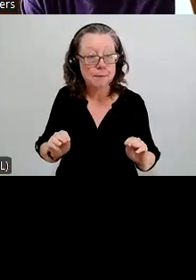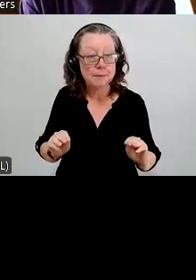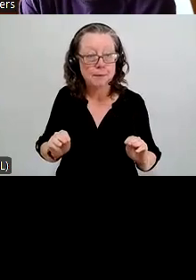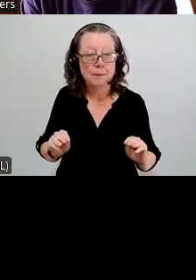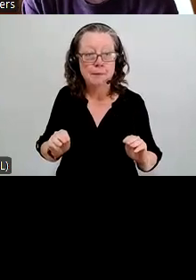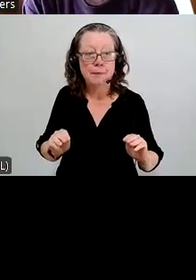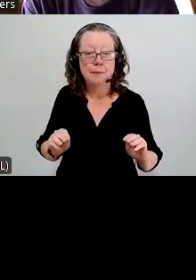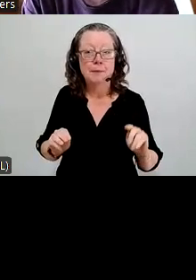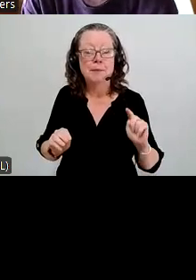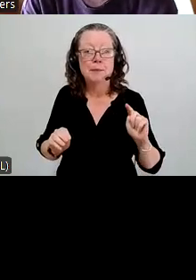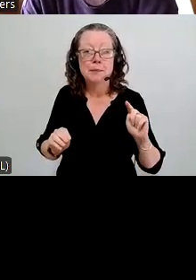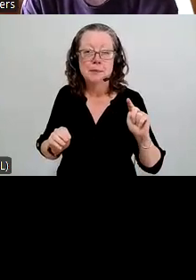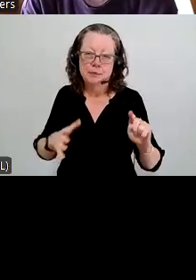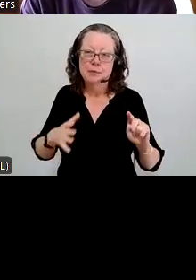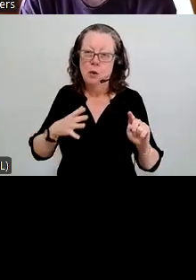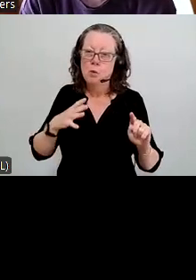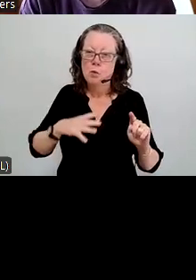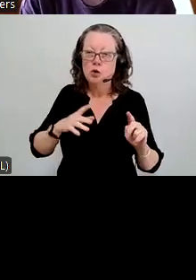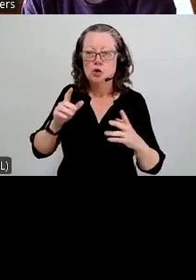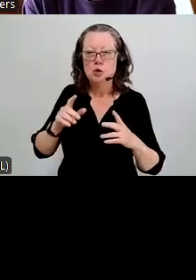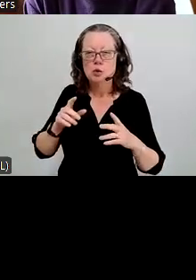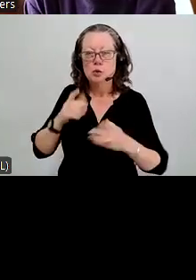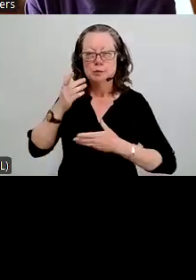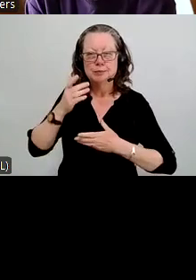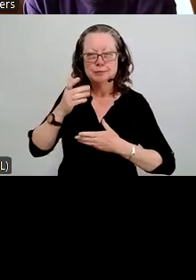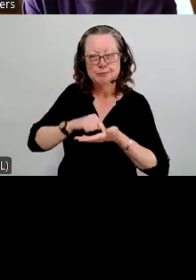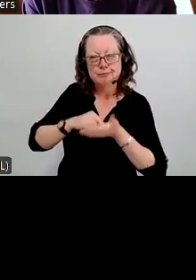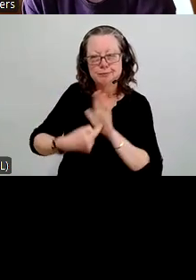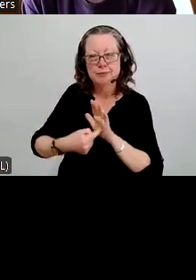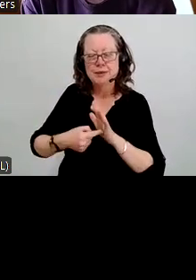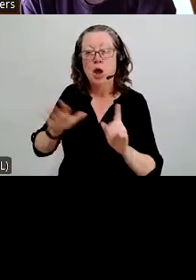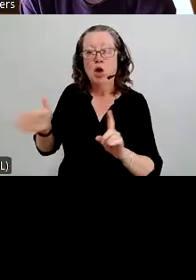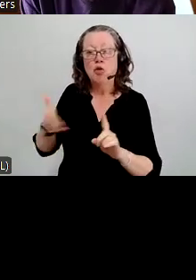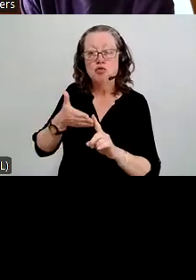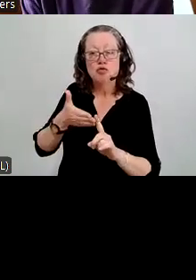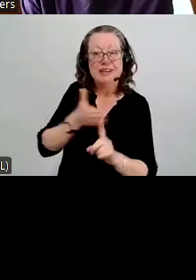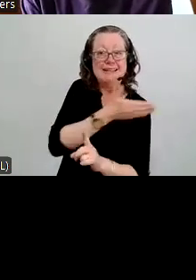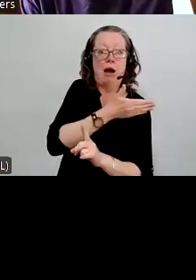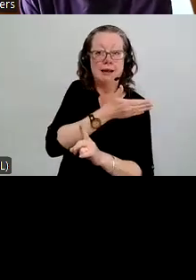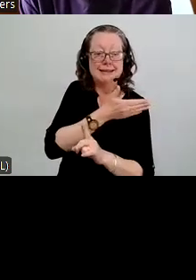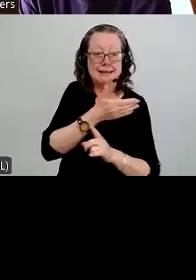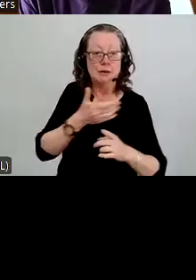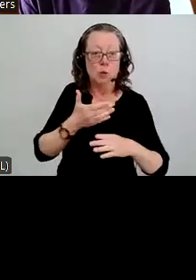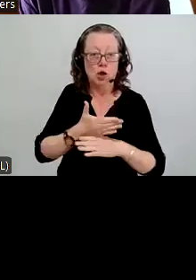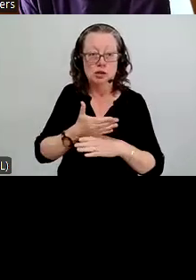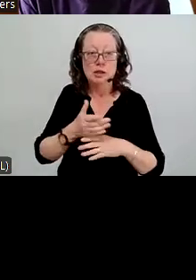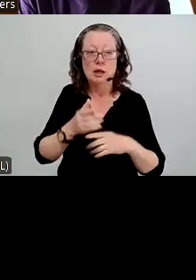I wanted to show you how retargeting works. Using pixels, the British Museum are able to identify